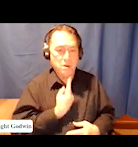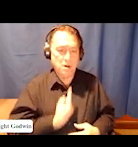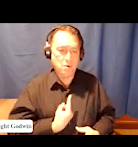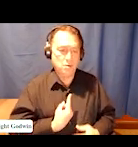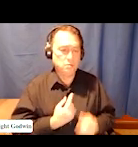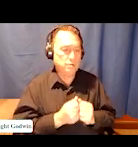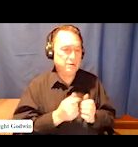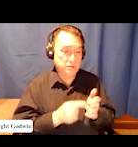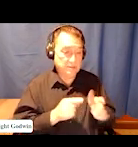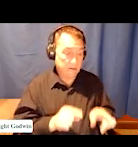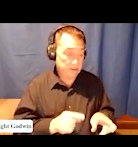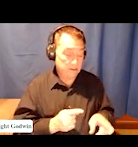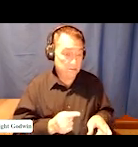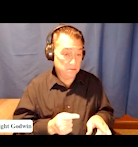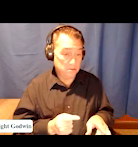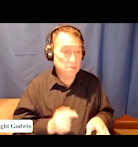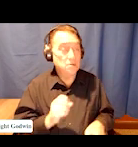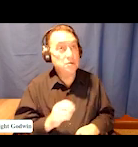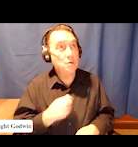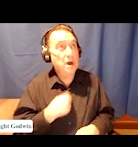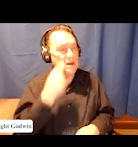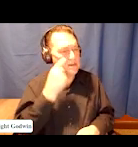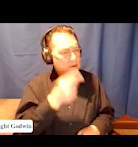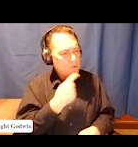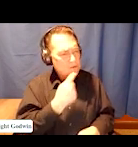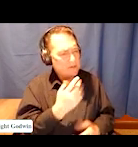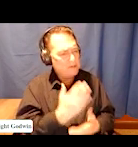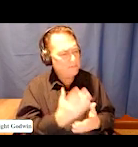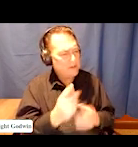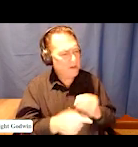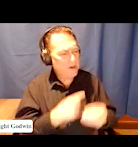So, I think you said something about not feeling as intimidated,